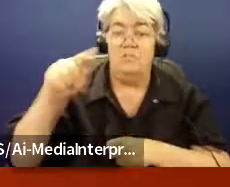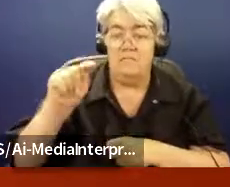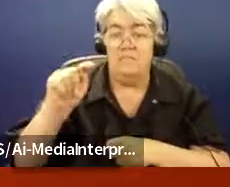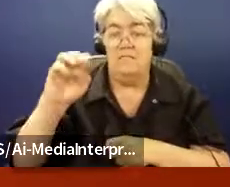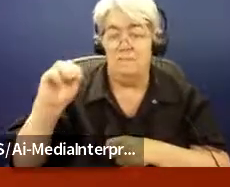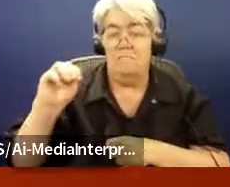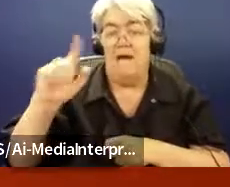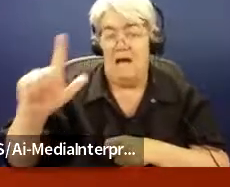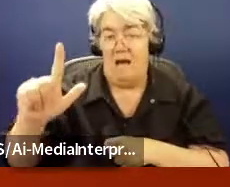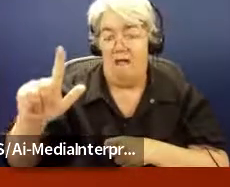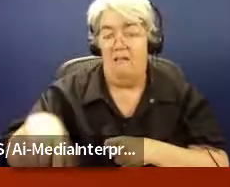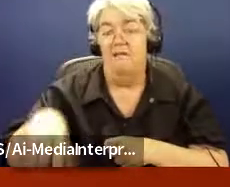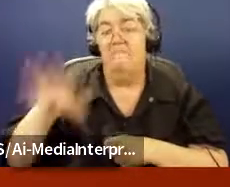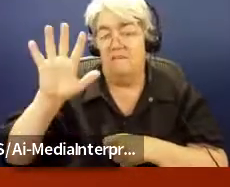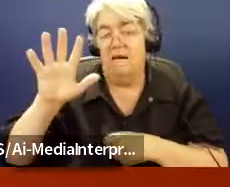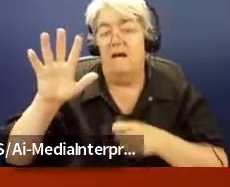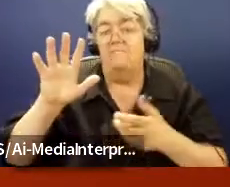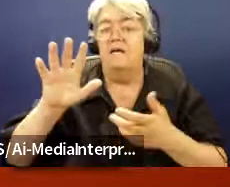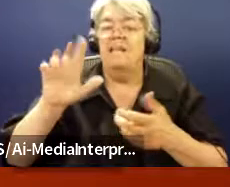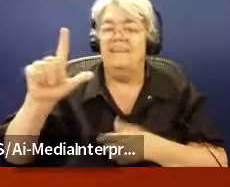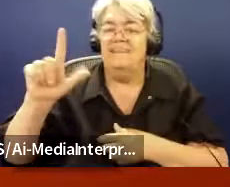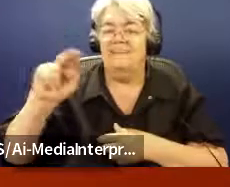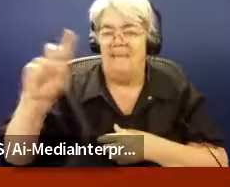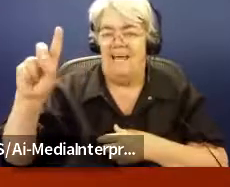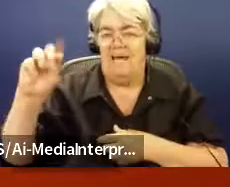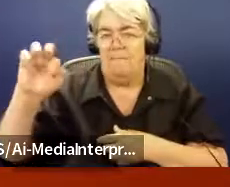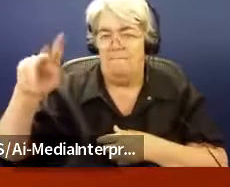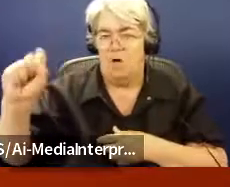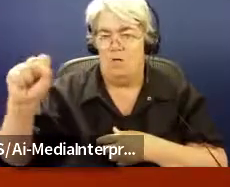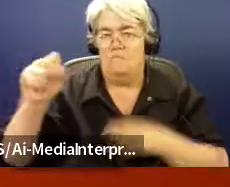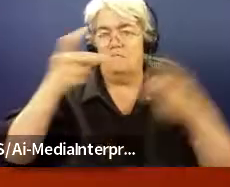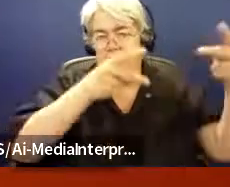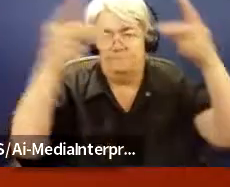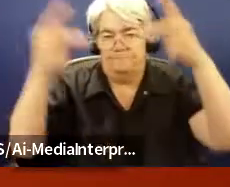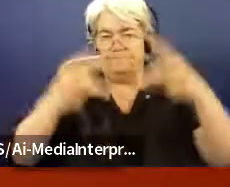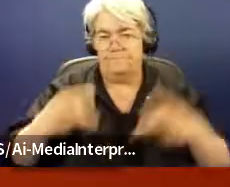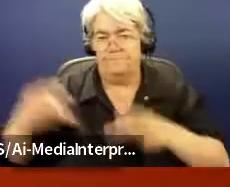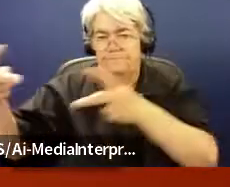making sure that we are using those HTML (indiscernible) and